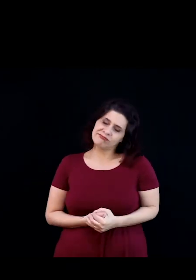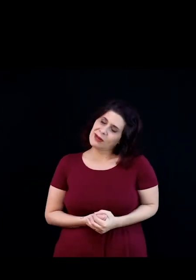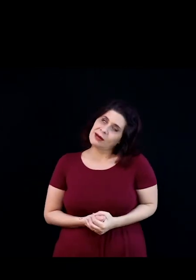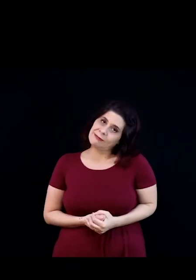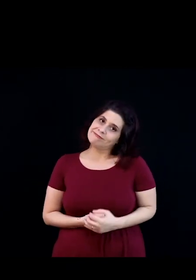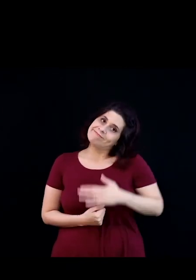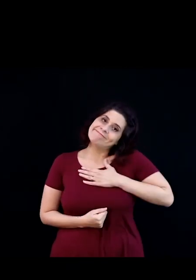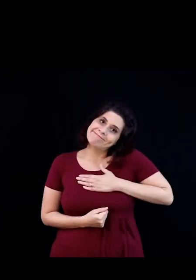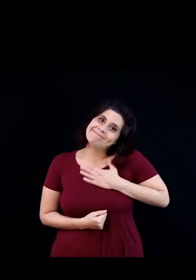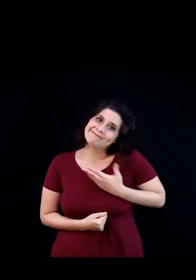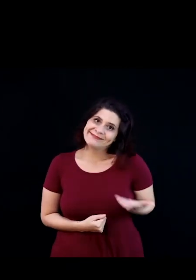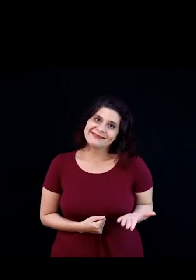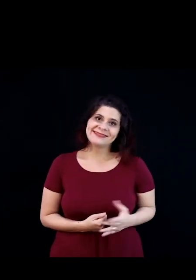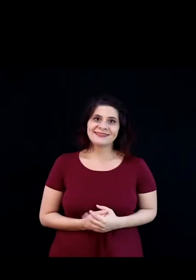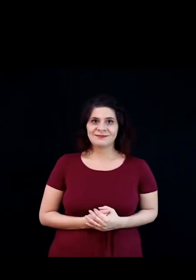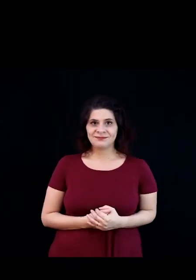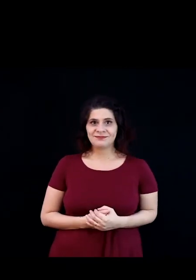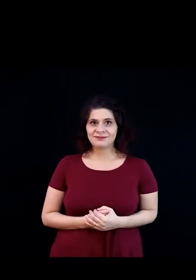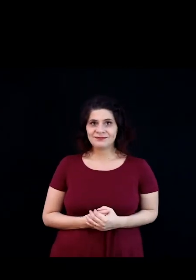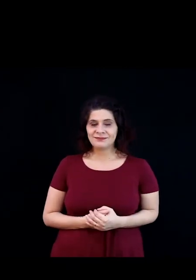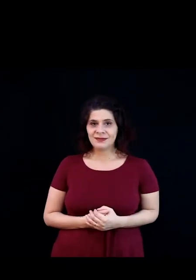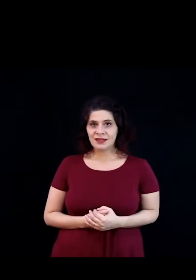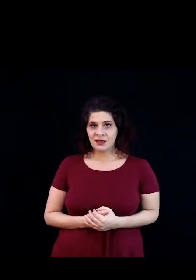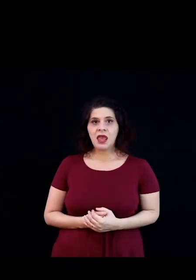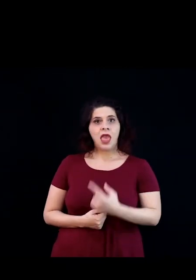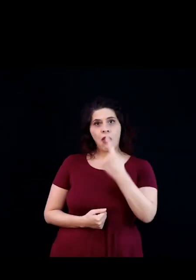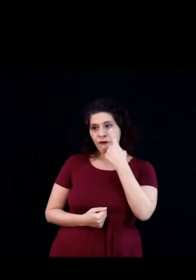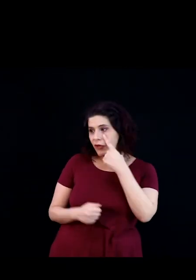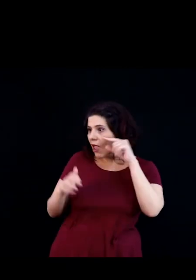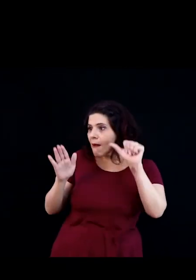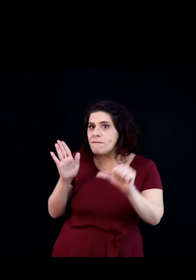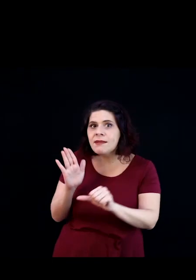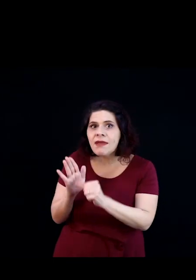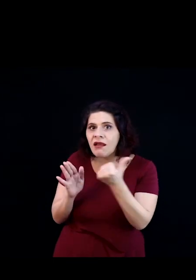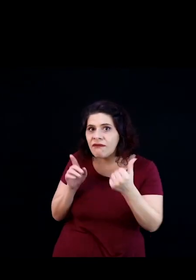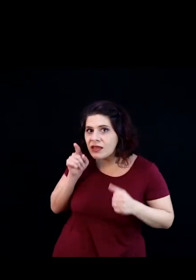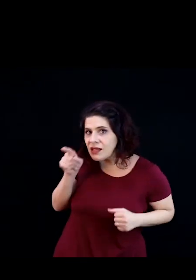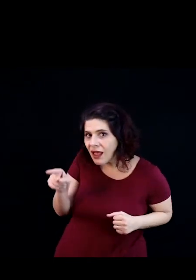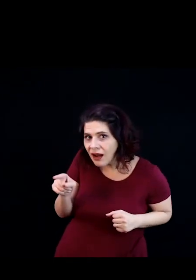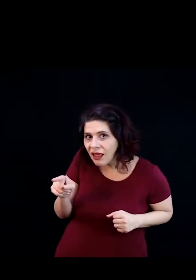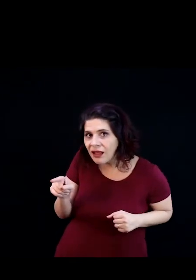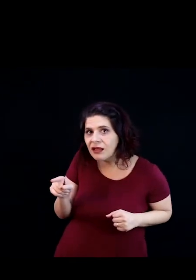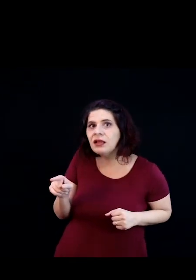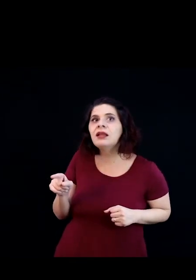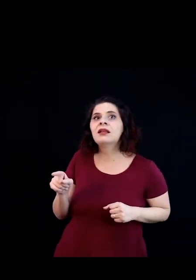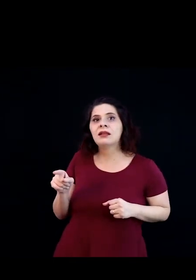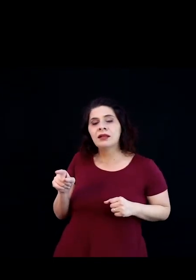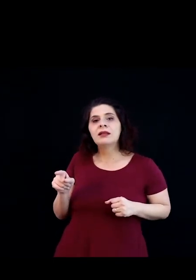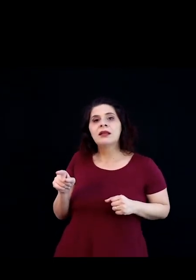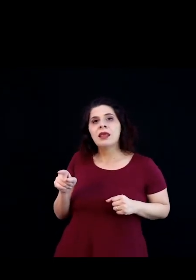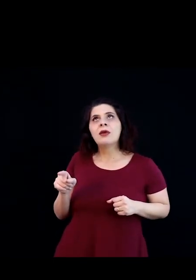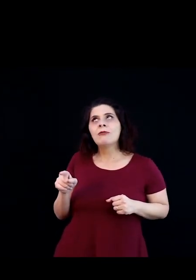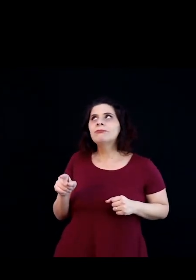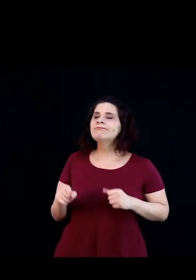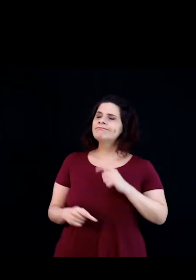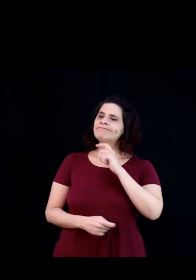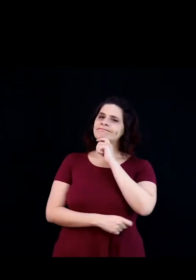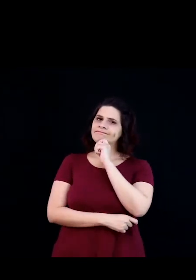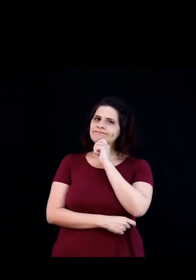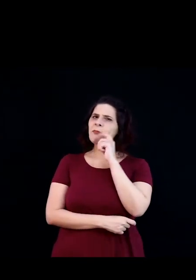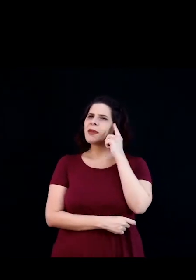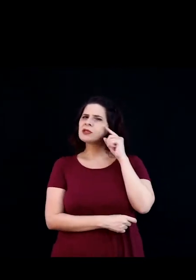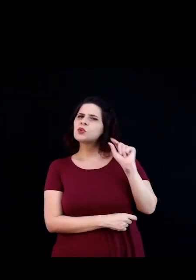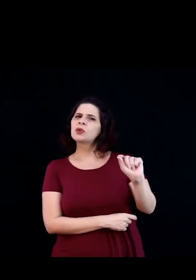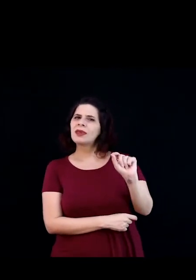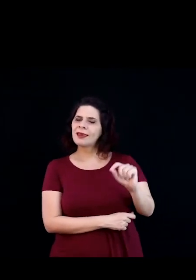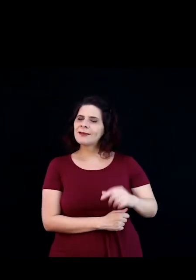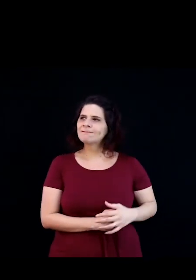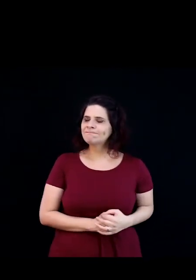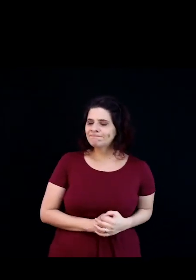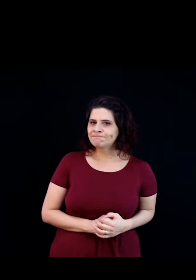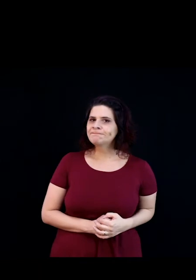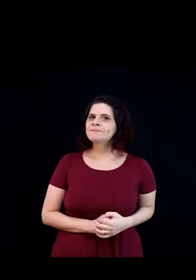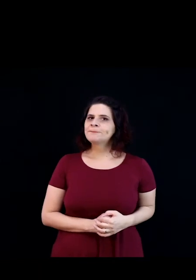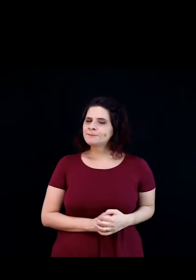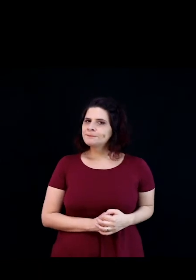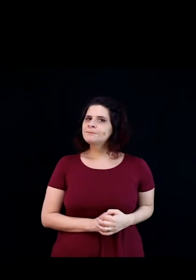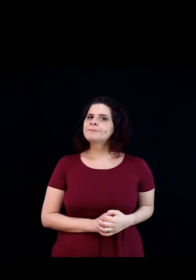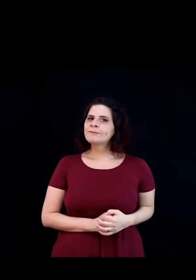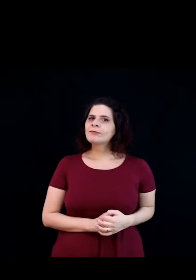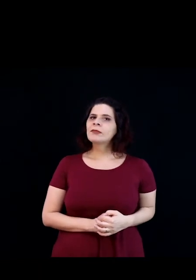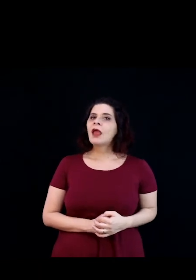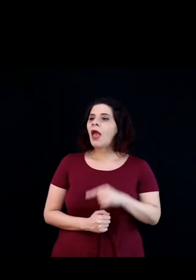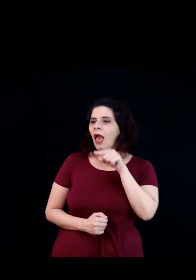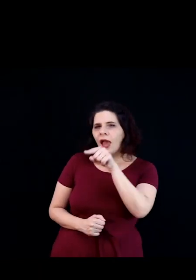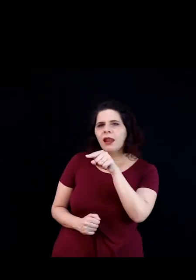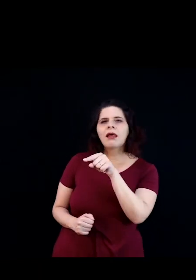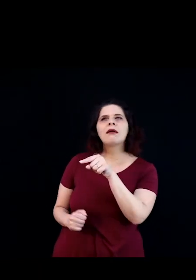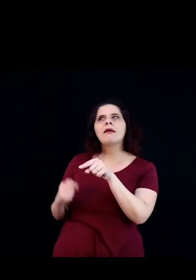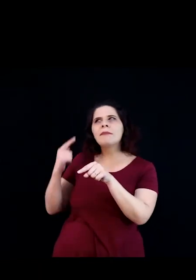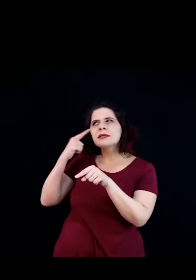I will say that when I first saw it, the sense of history